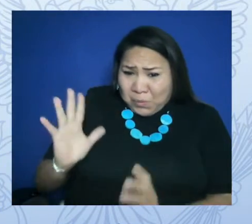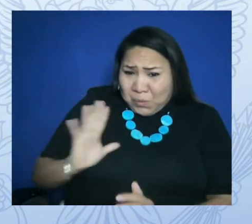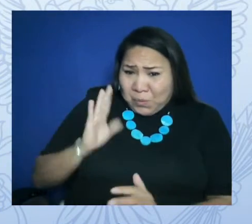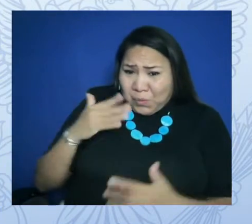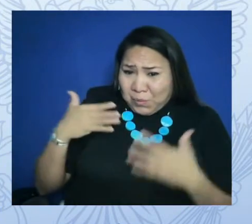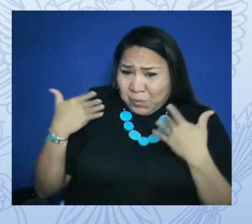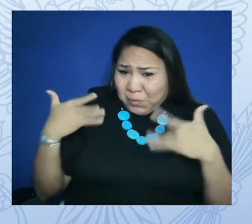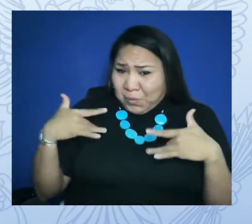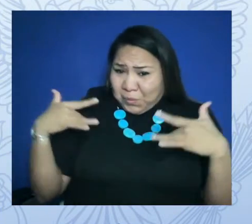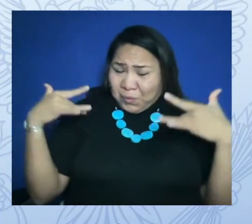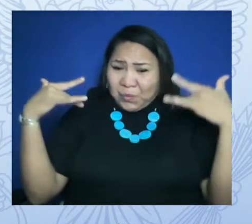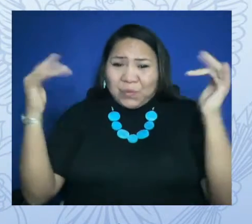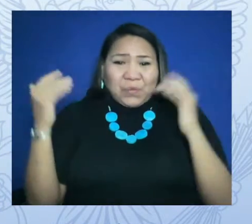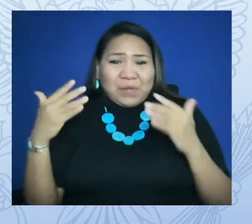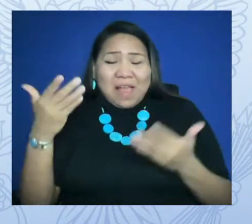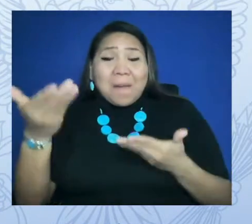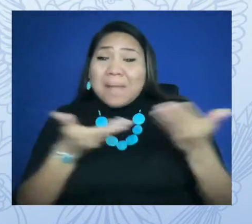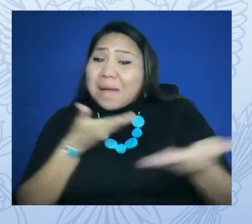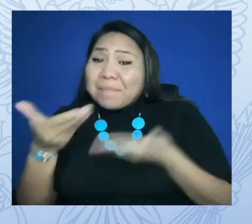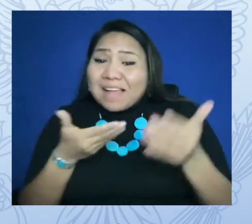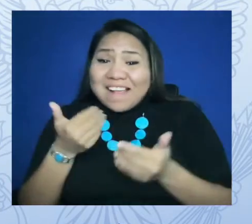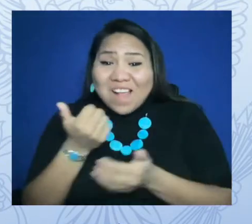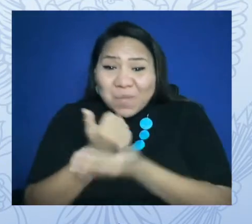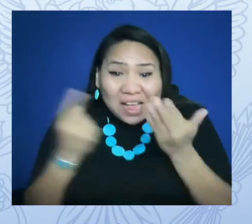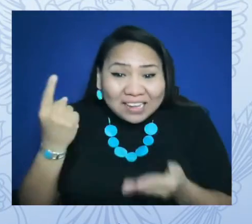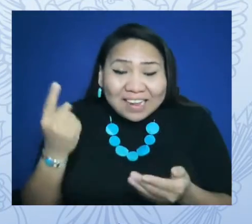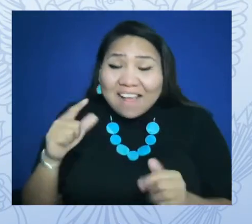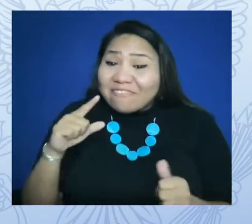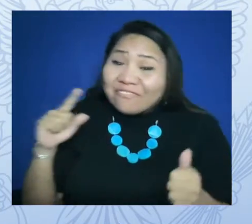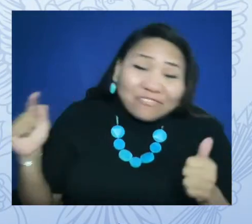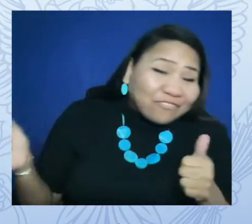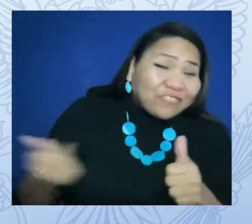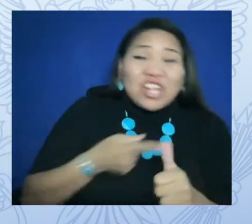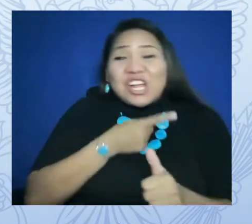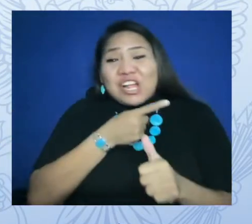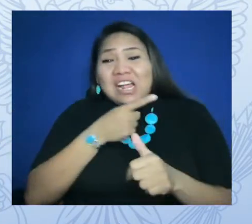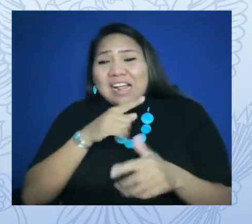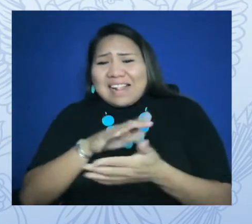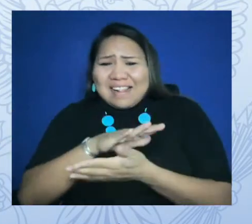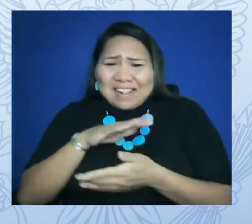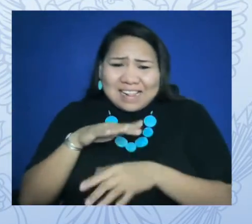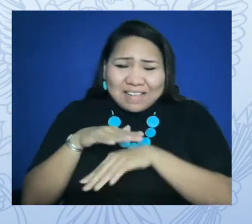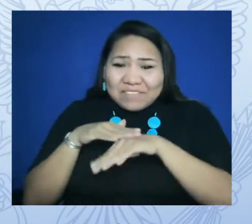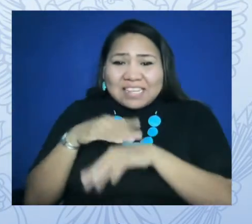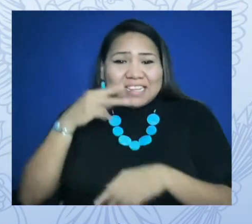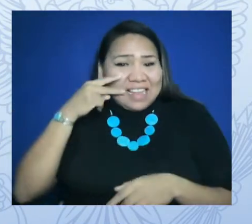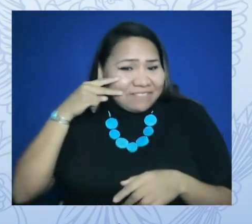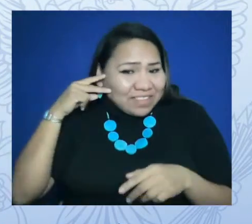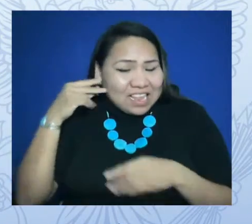to the first Native American Heritage Month reception at the White House.